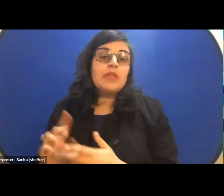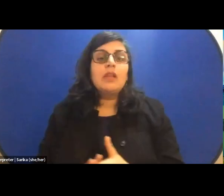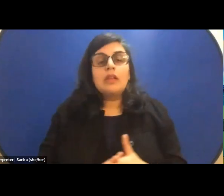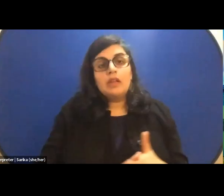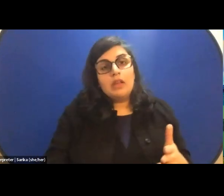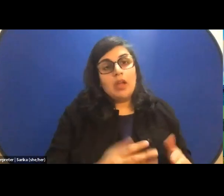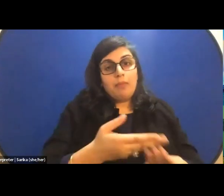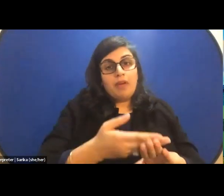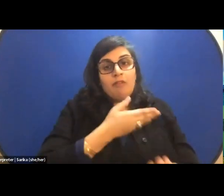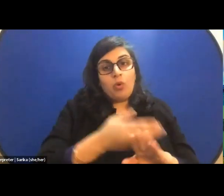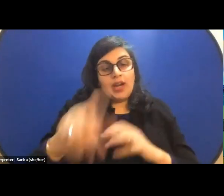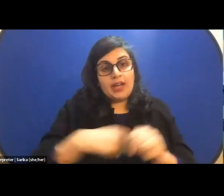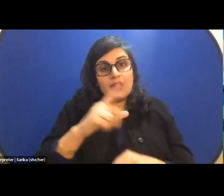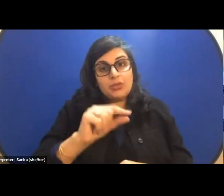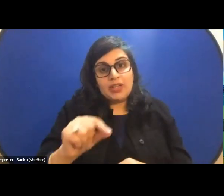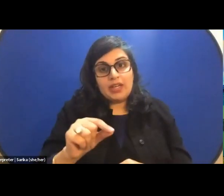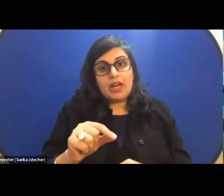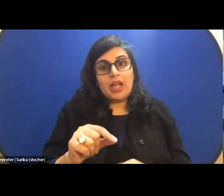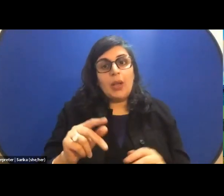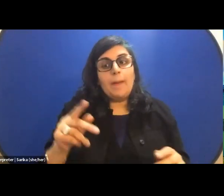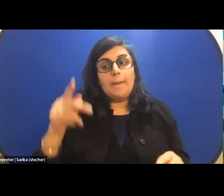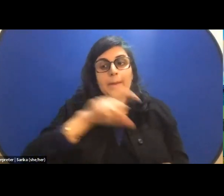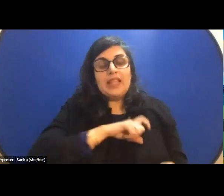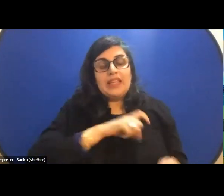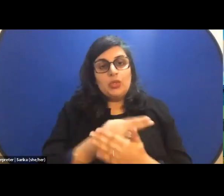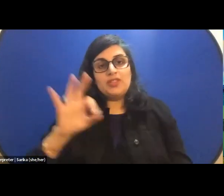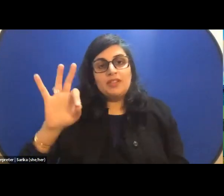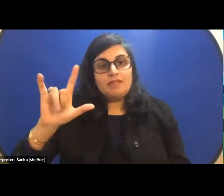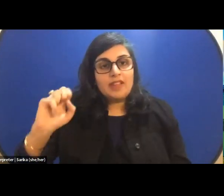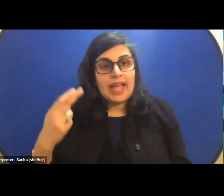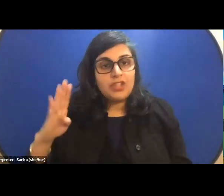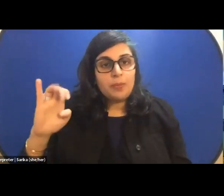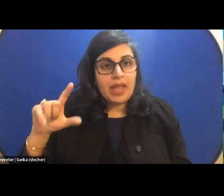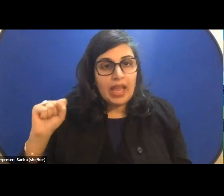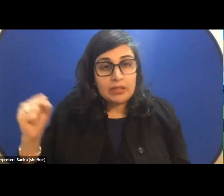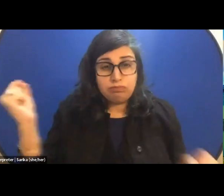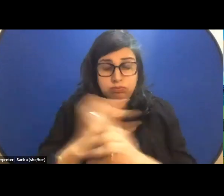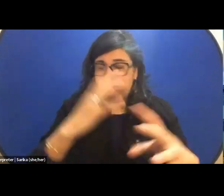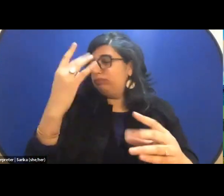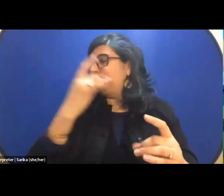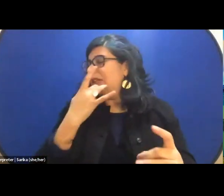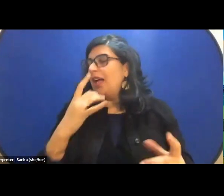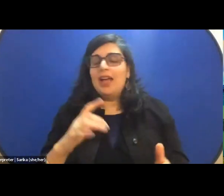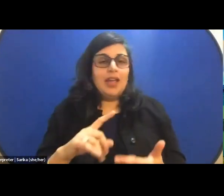lethal weapons have increased. Prior to 2020, police